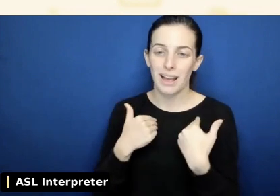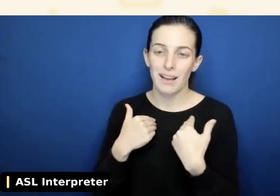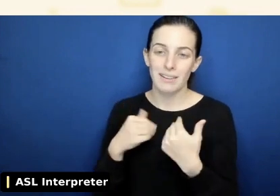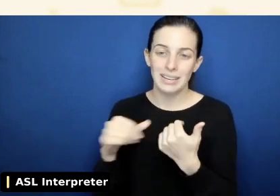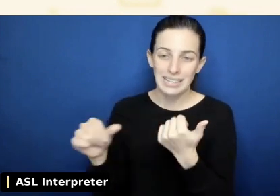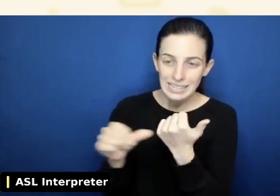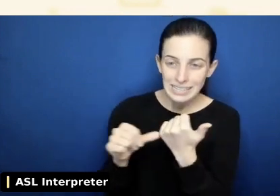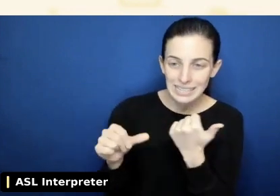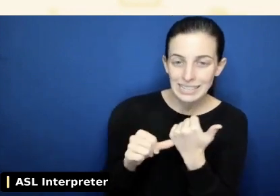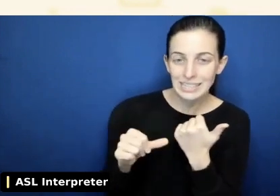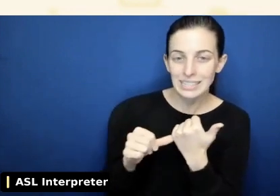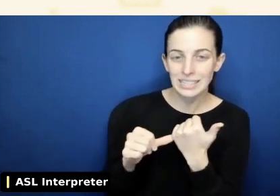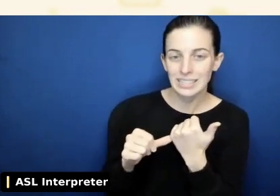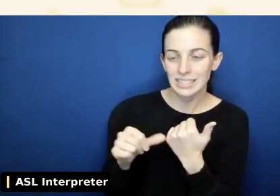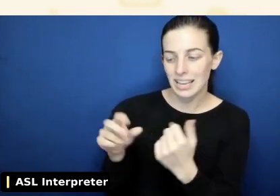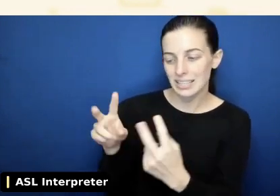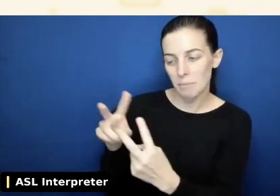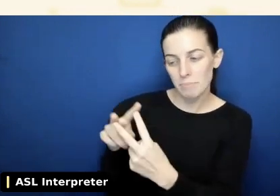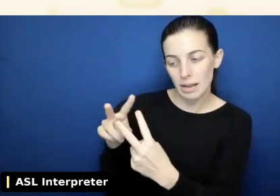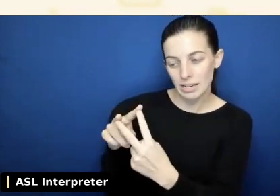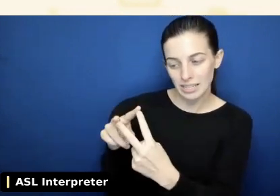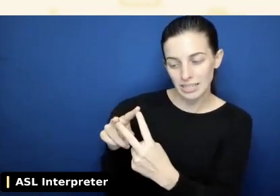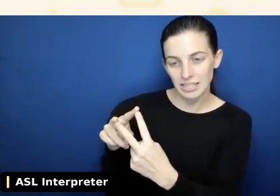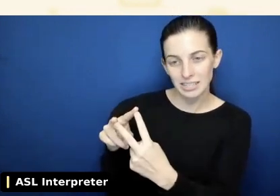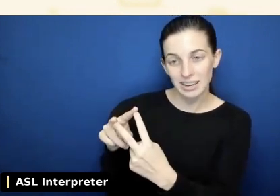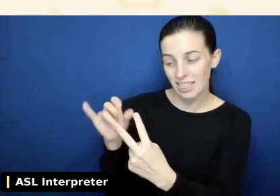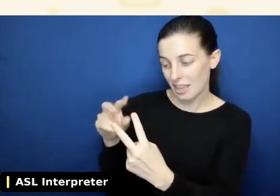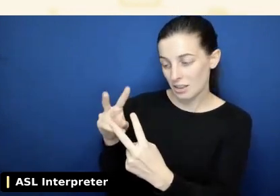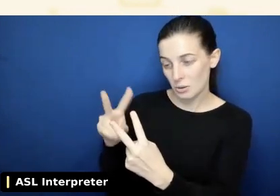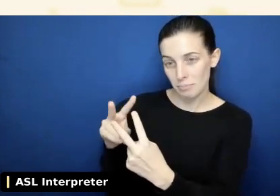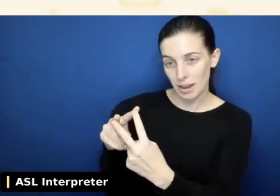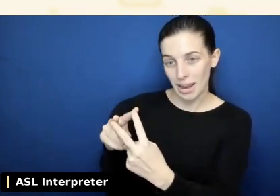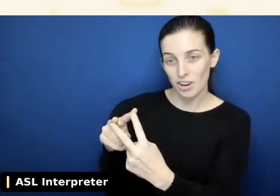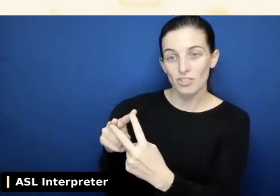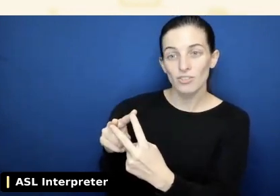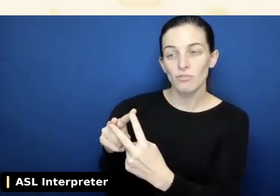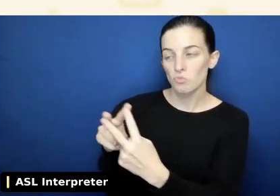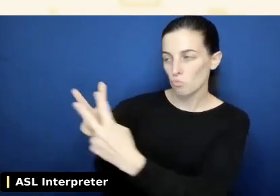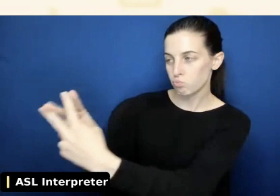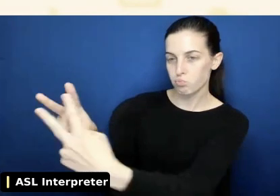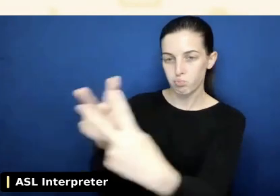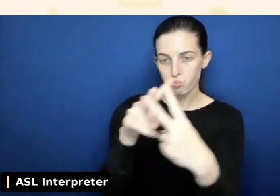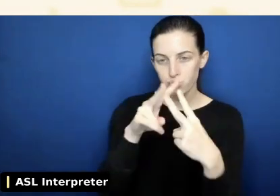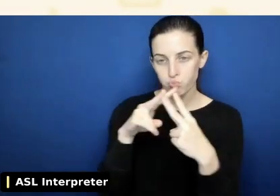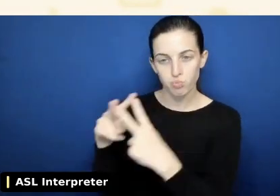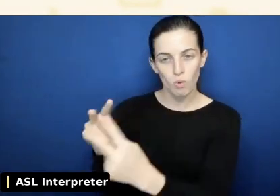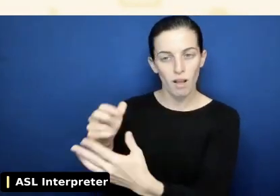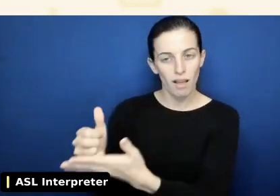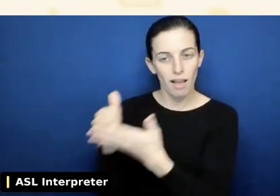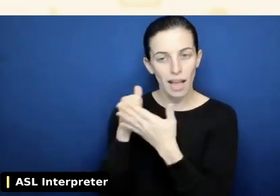as a body so that we can pair the attendees to help them navigate the event.